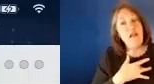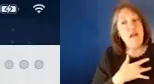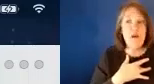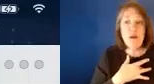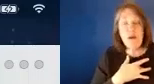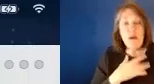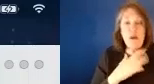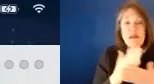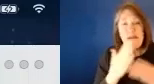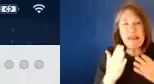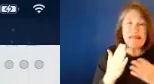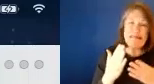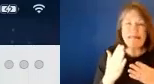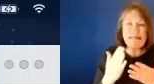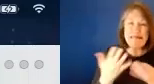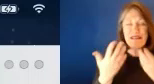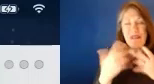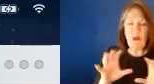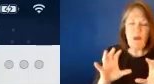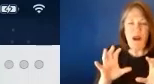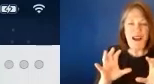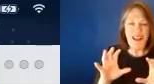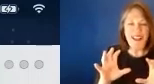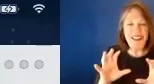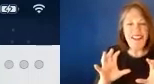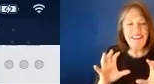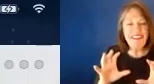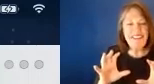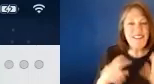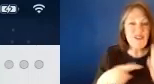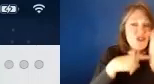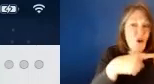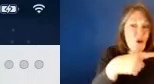there that you don't want to have shown in the gallery